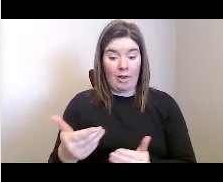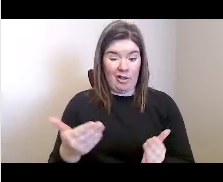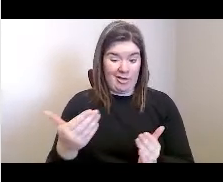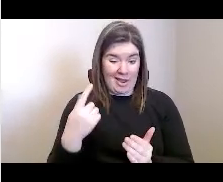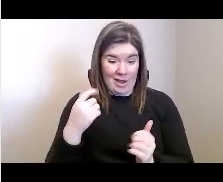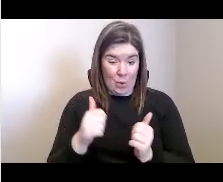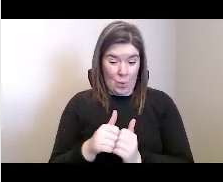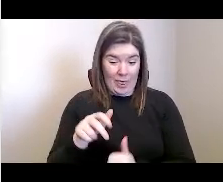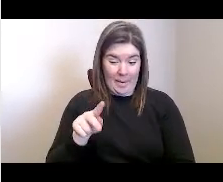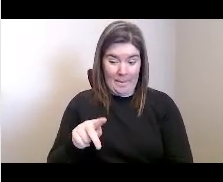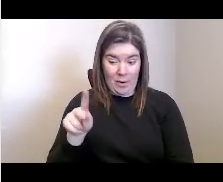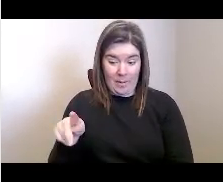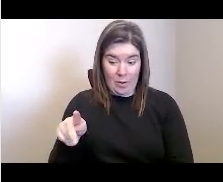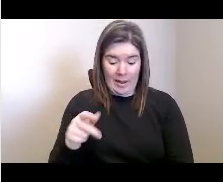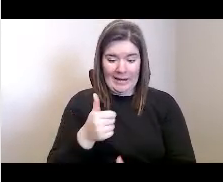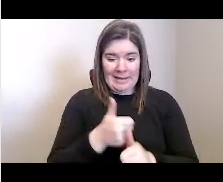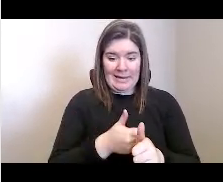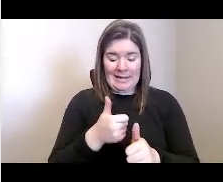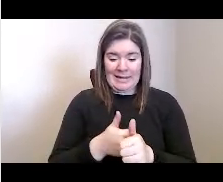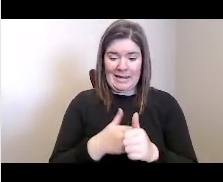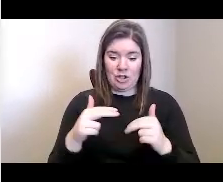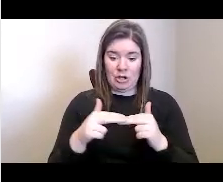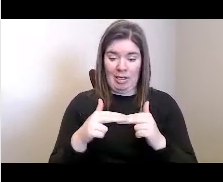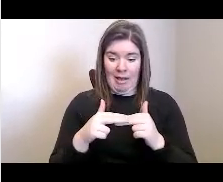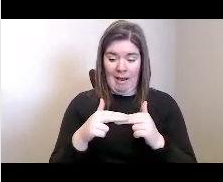you-- each slide, to be accessible, needs a slide title.